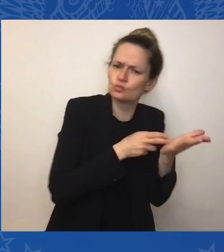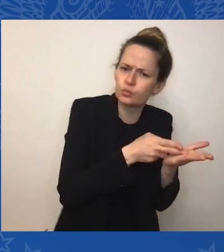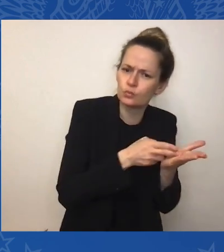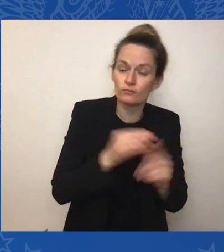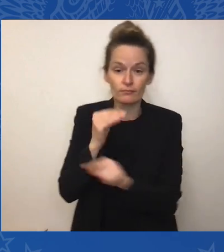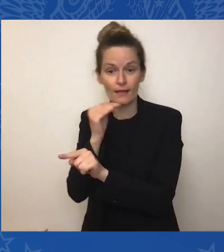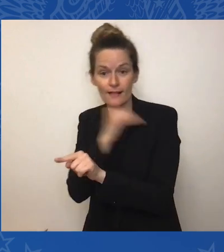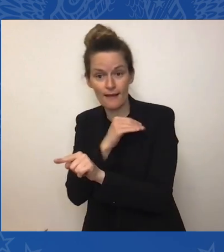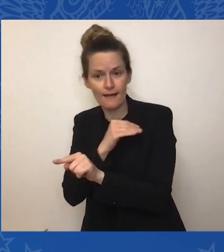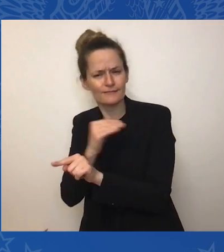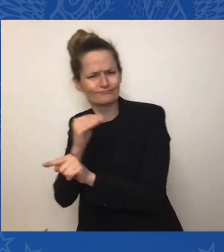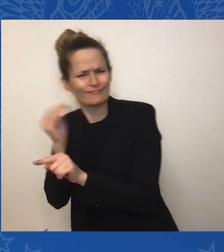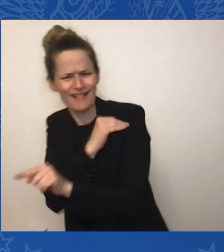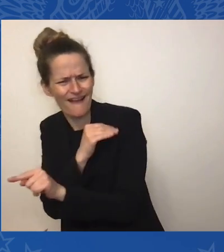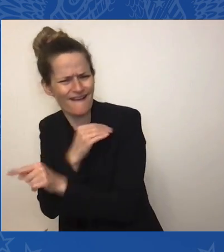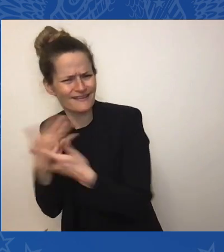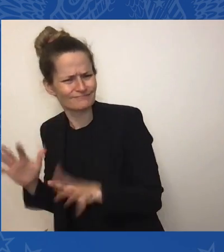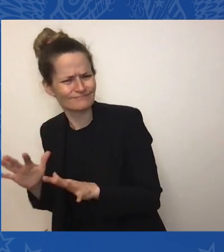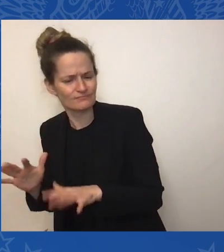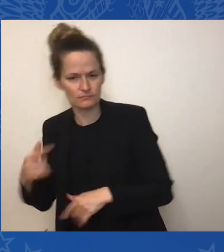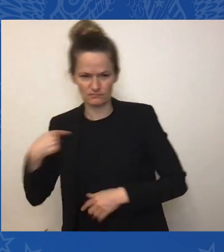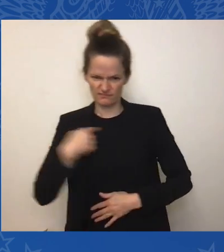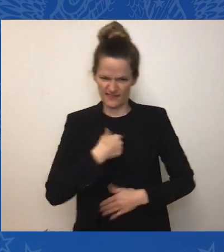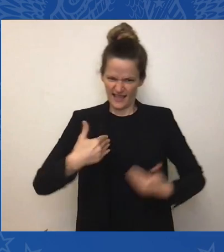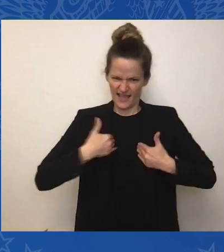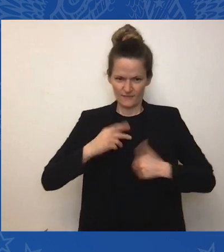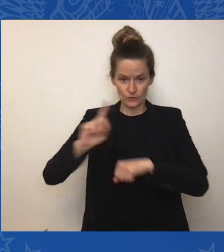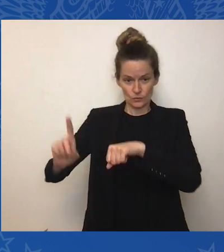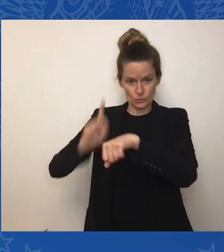This is not about blue and red, rural and urban.